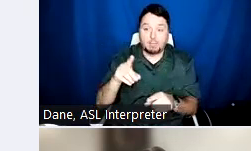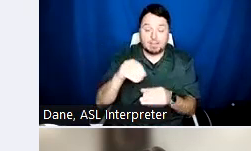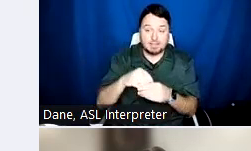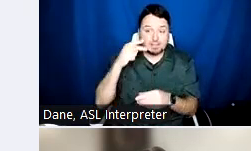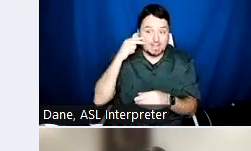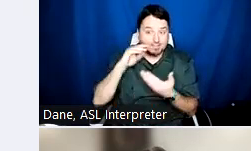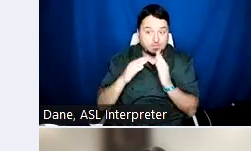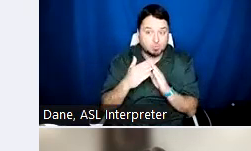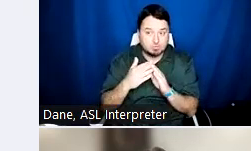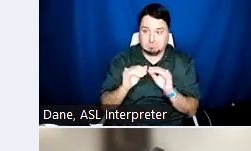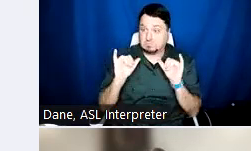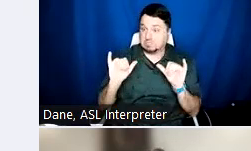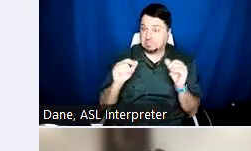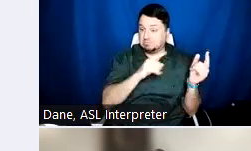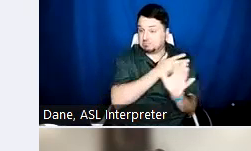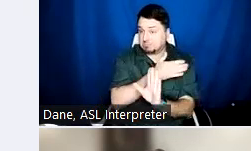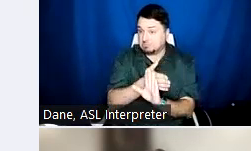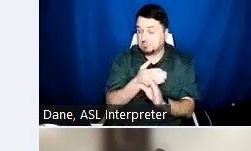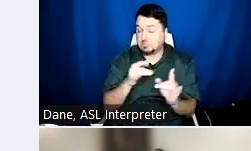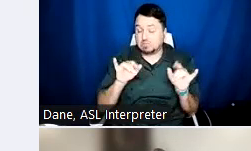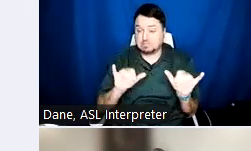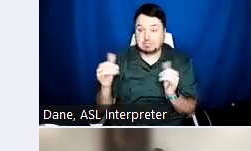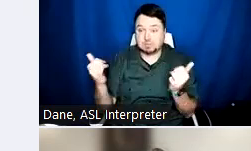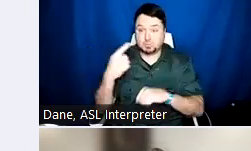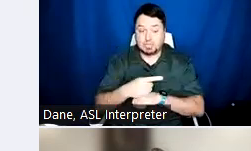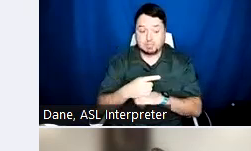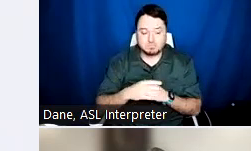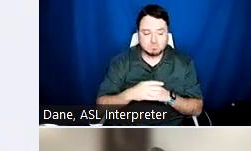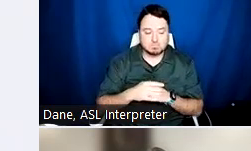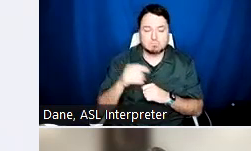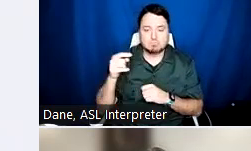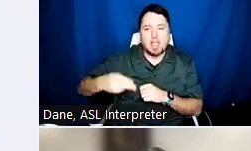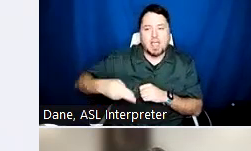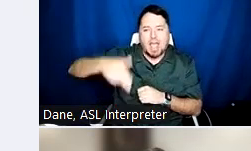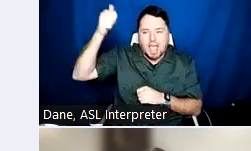still occurs today. We have the highest rates of poverty in the country.